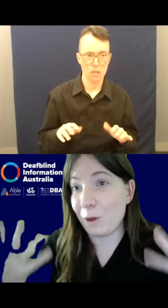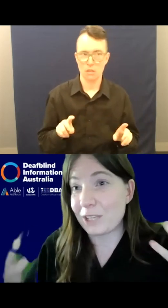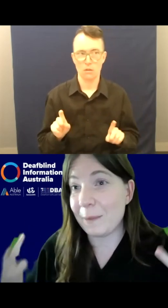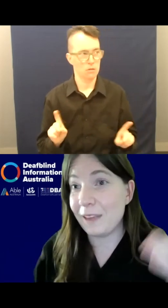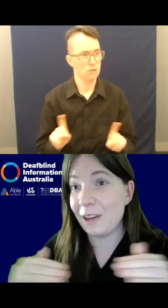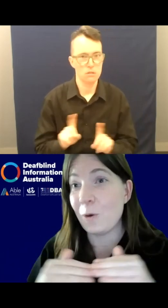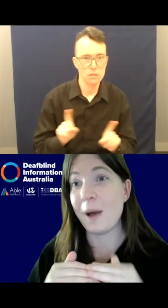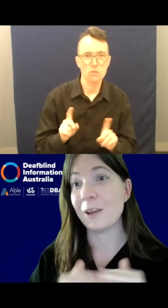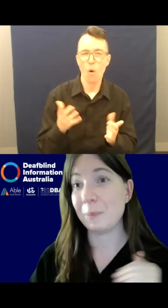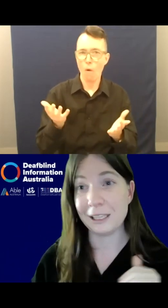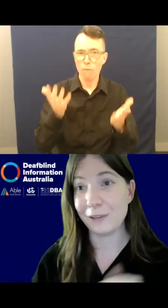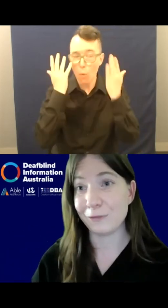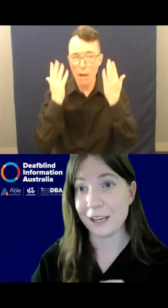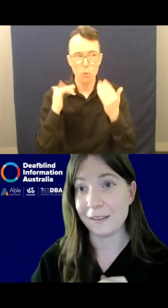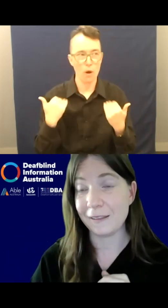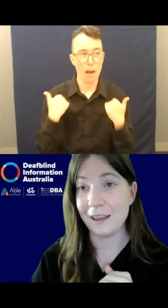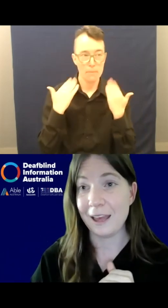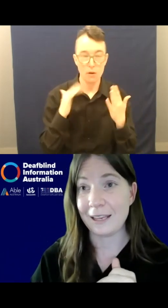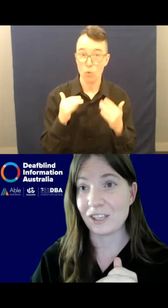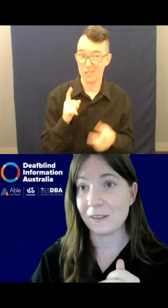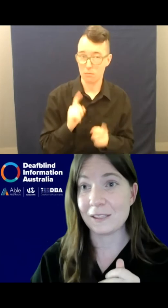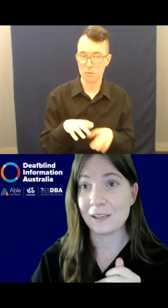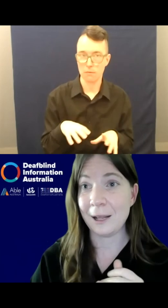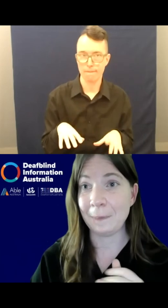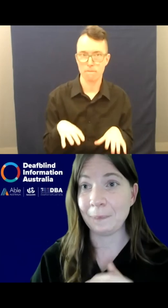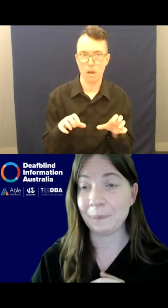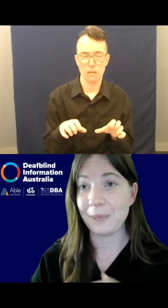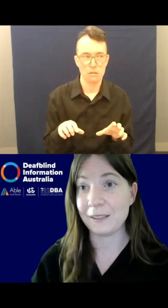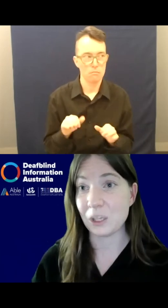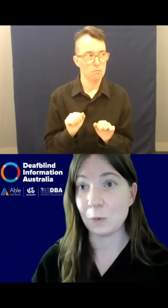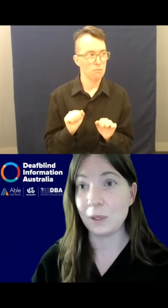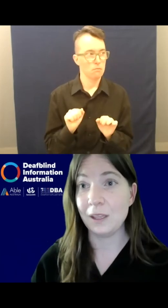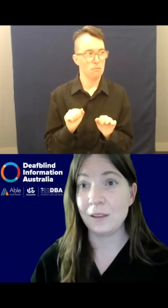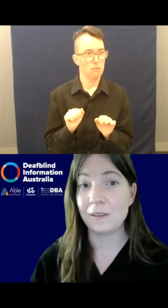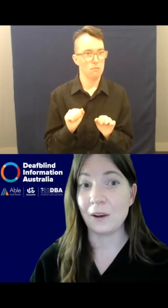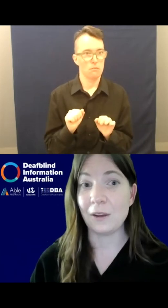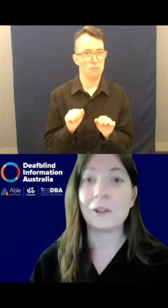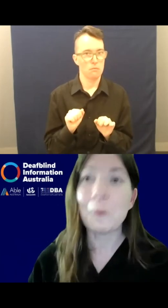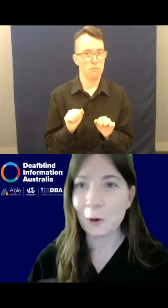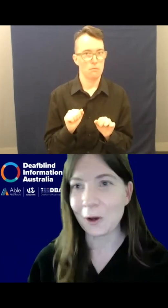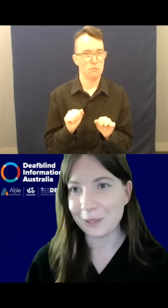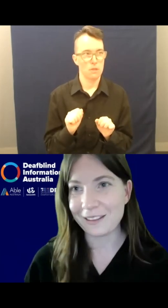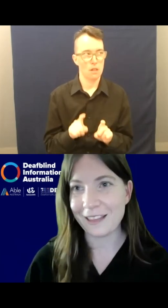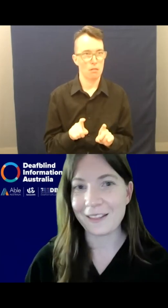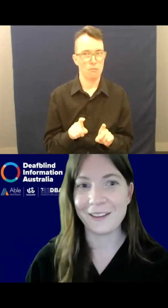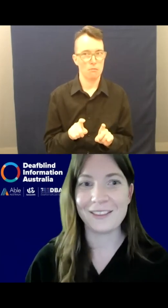upset or might completely freeze and be still. It's a lot more complex than that, I suggest